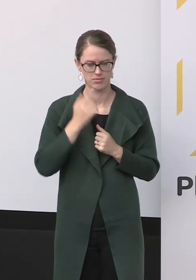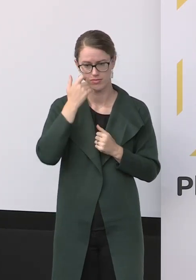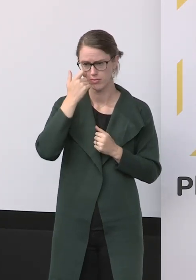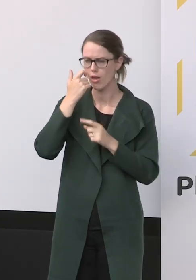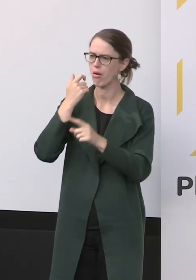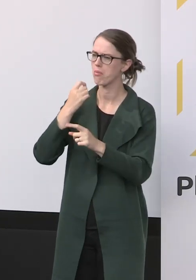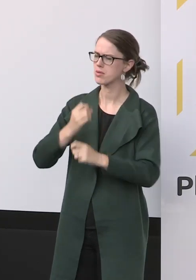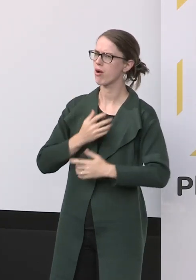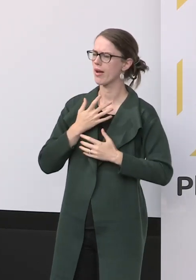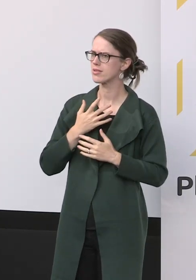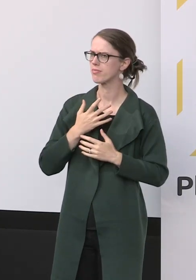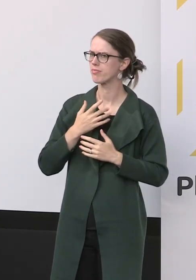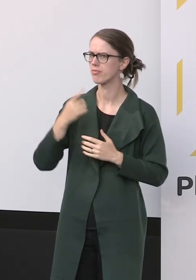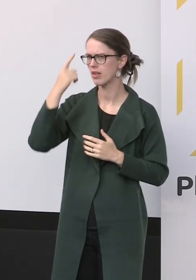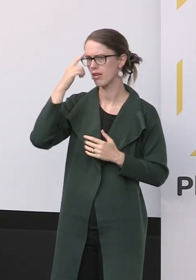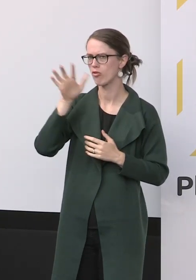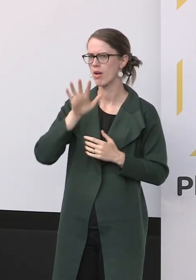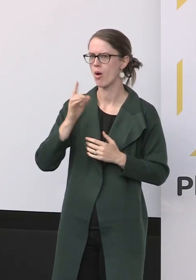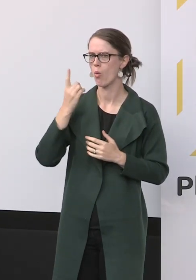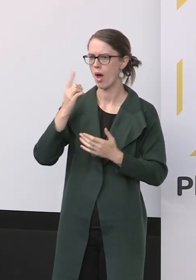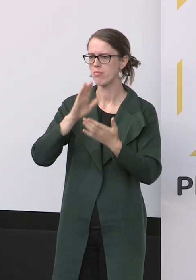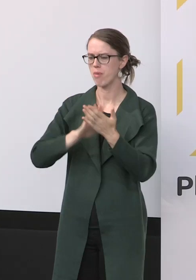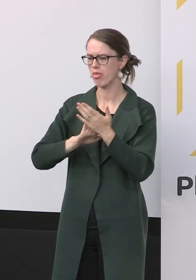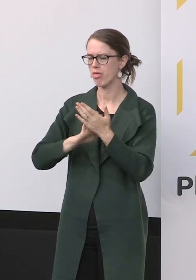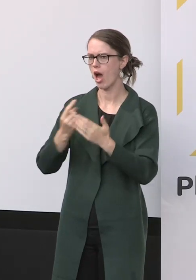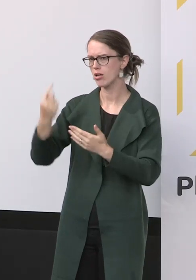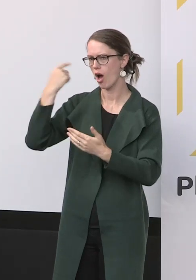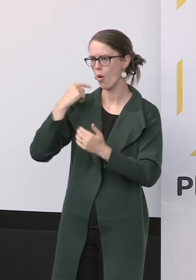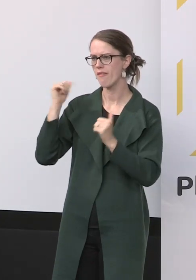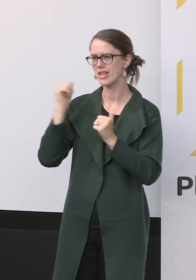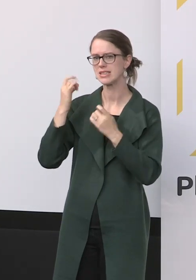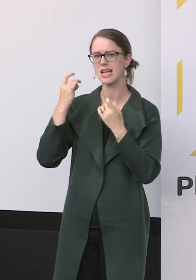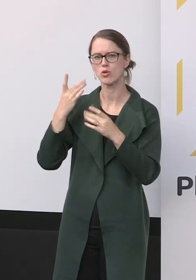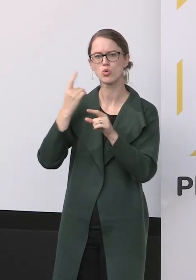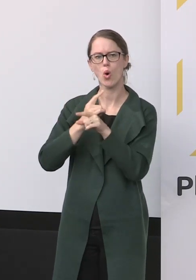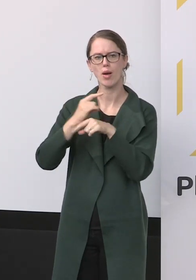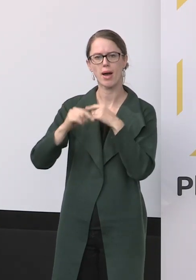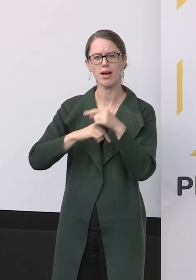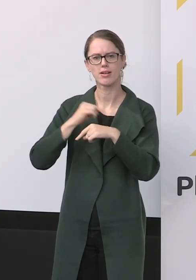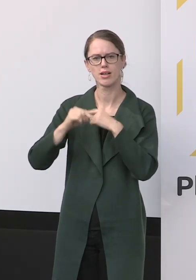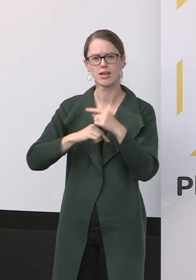have the data on the number of healthcare workers affected in that healthcare setting? That